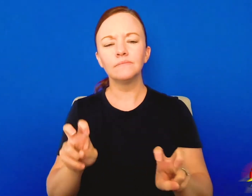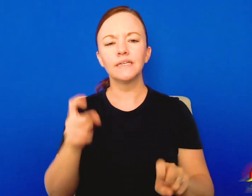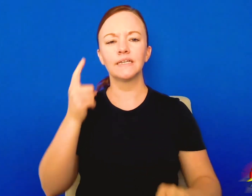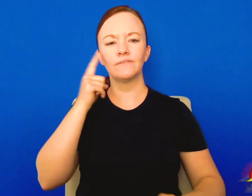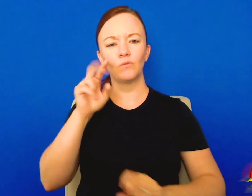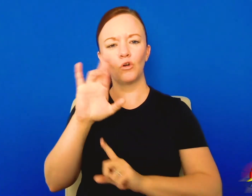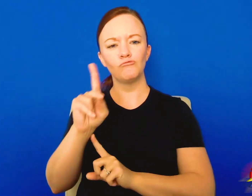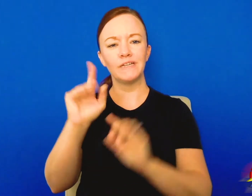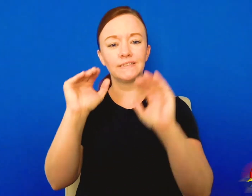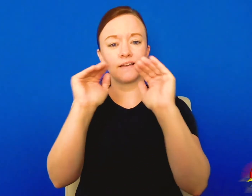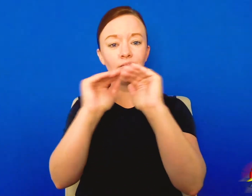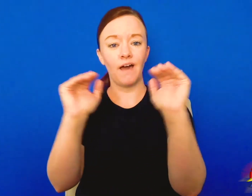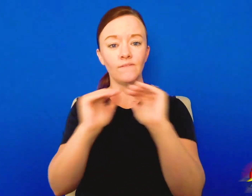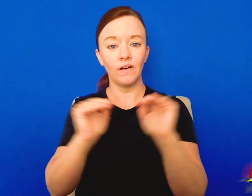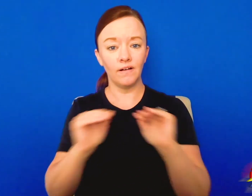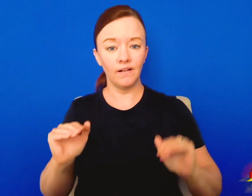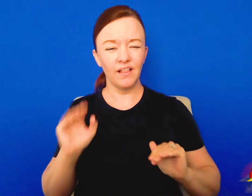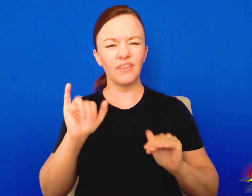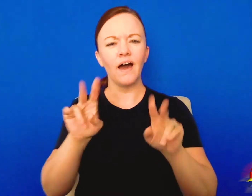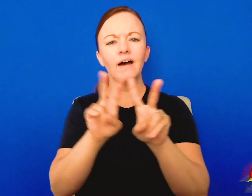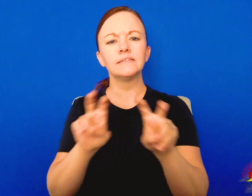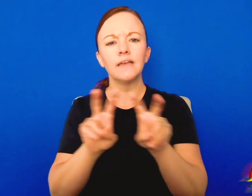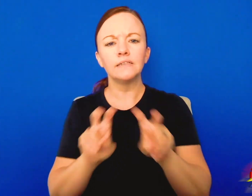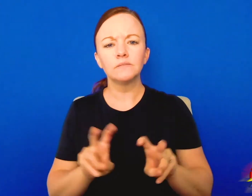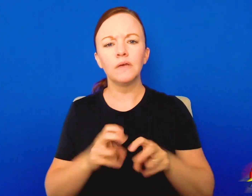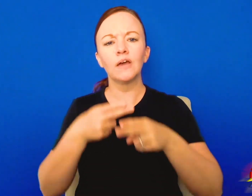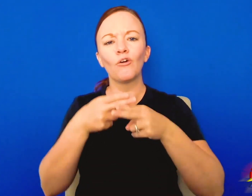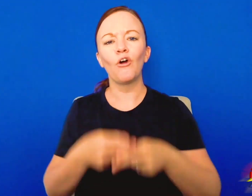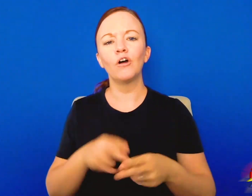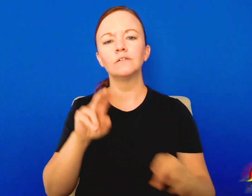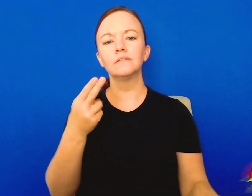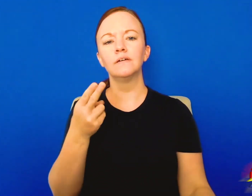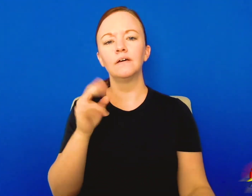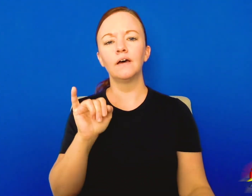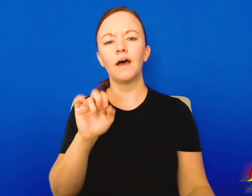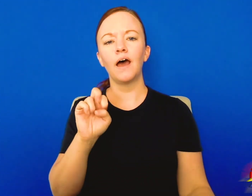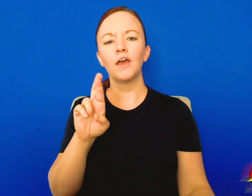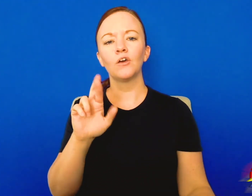THE ASSESSMENT FOR RISK LEVELS USING WHAT IS CALLED HIERARCHY OF CONTROLS